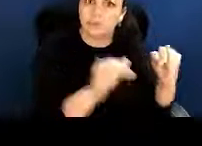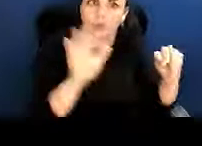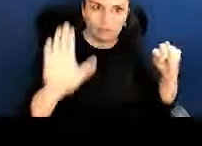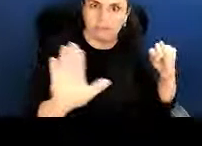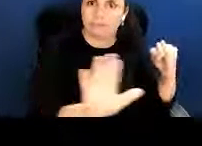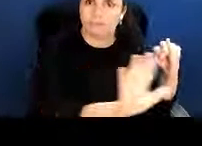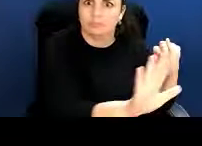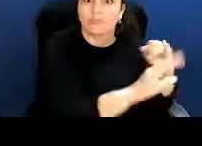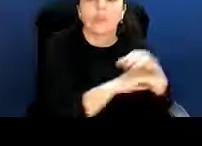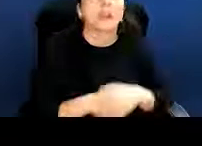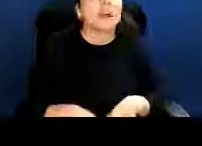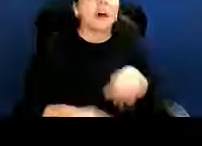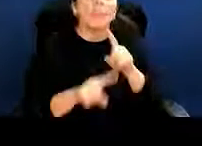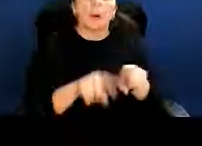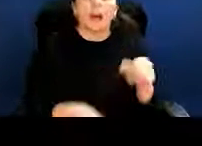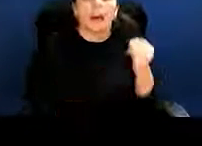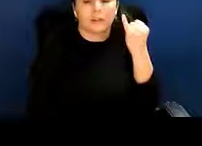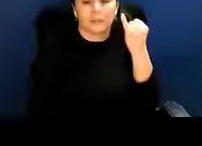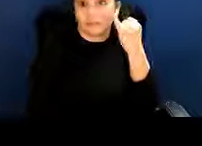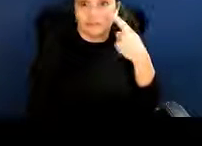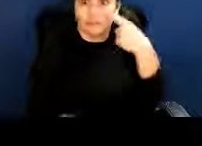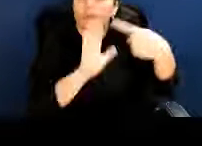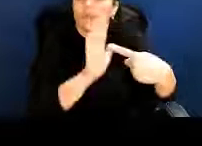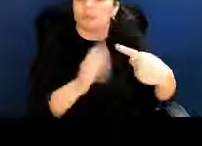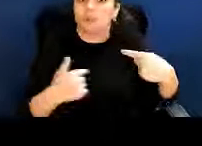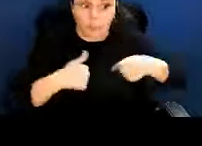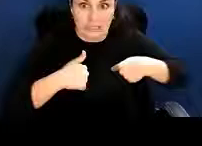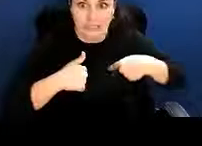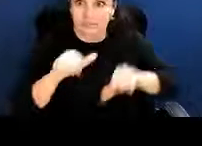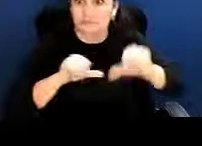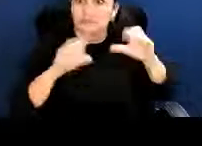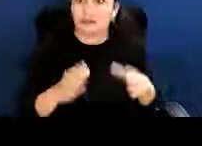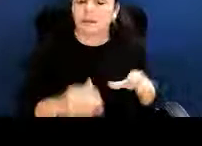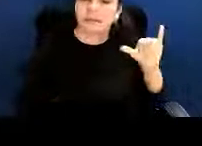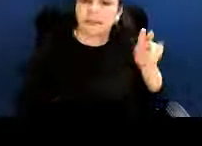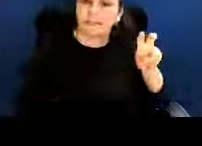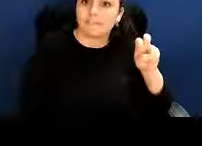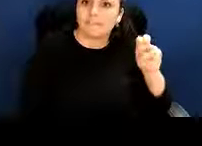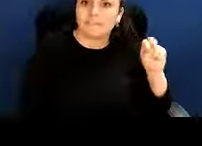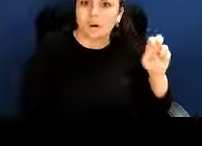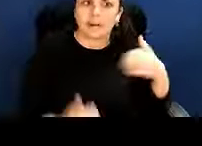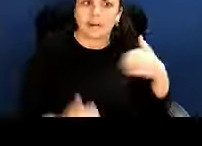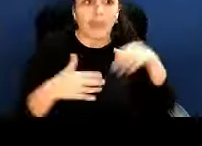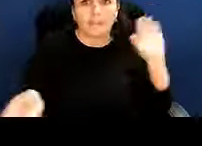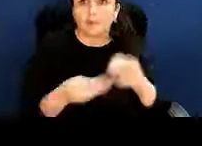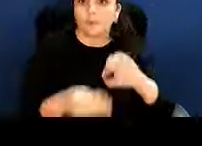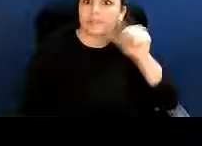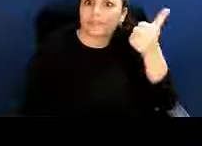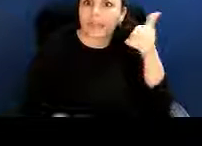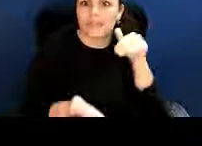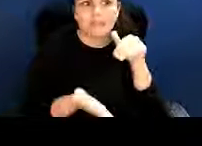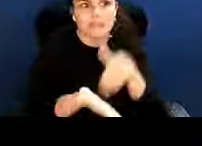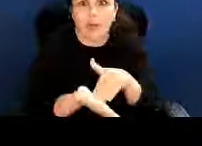However, if Yvonne, me, I'm the scientist. I have like 10,000 fingerprints in front of me, and I'm just looking at the patterns